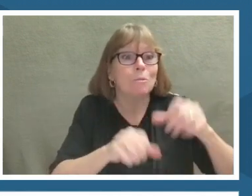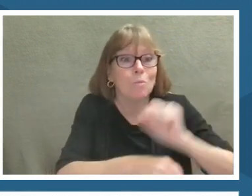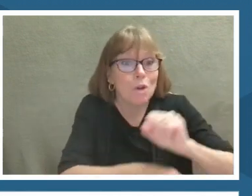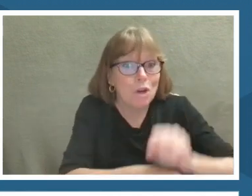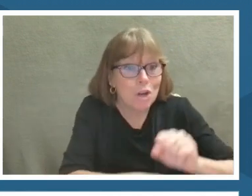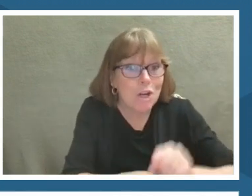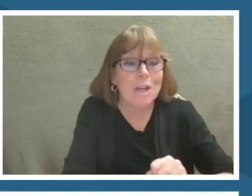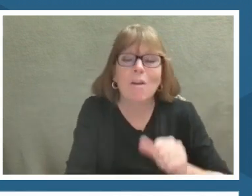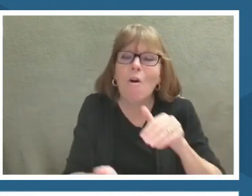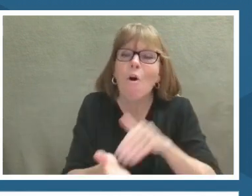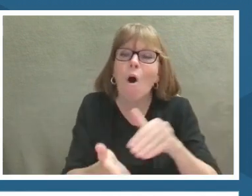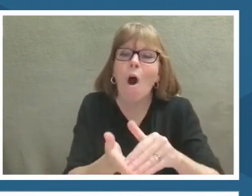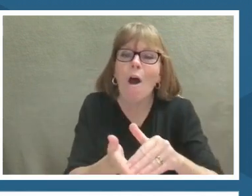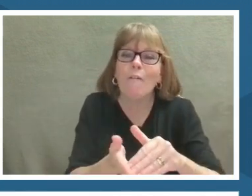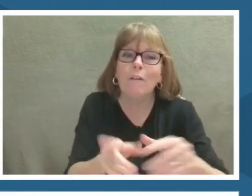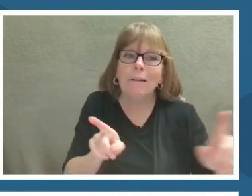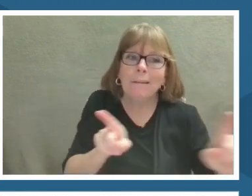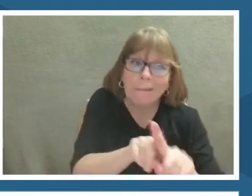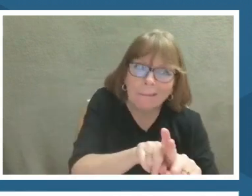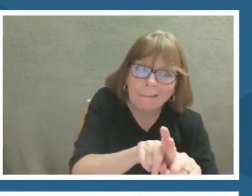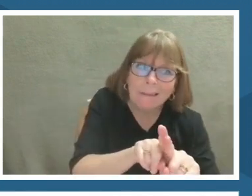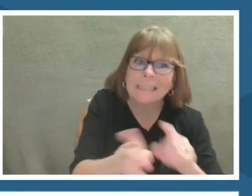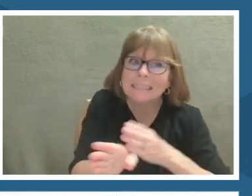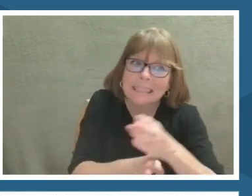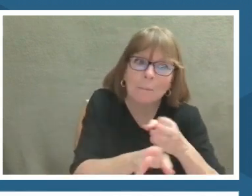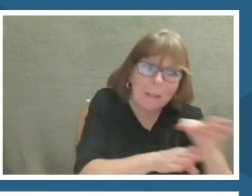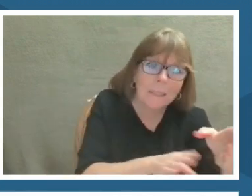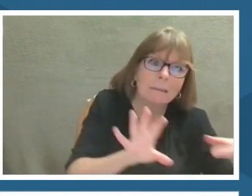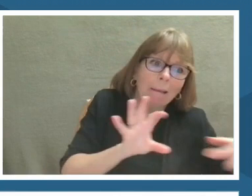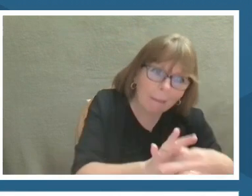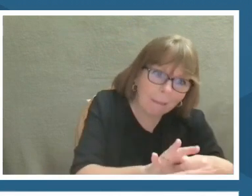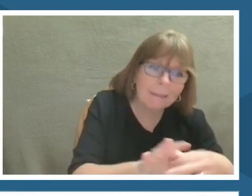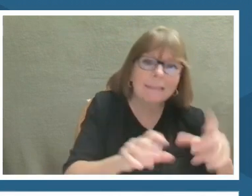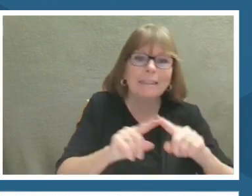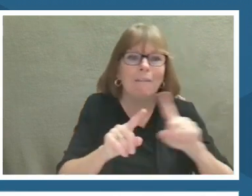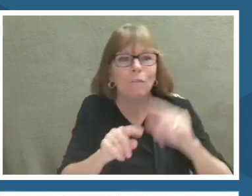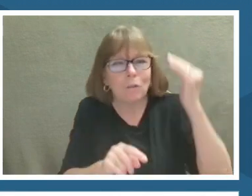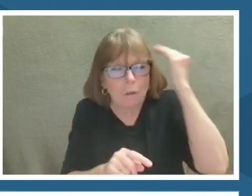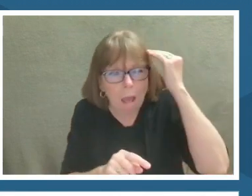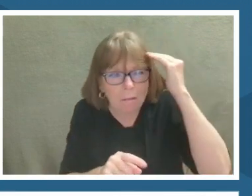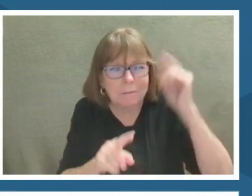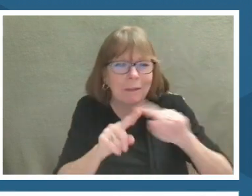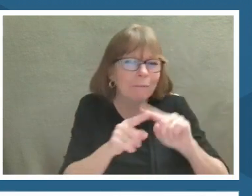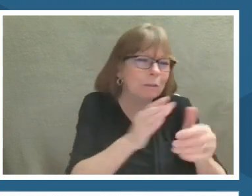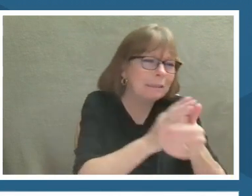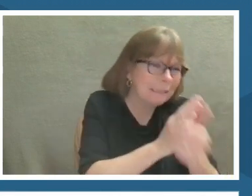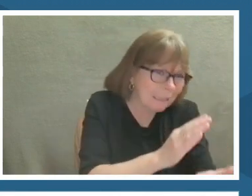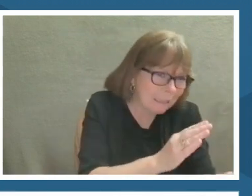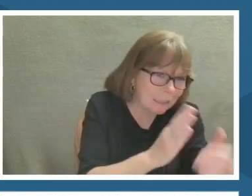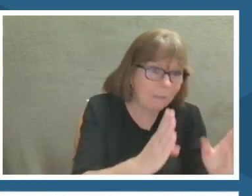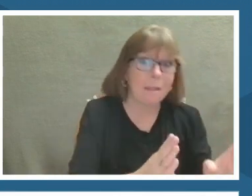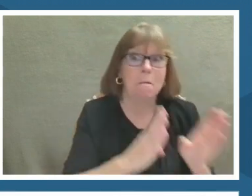linked around a particular knowledge or skill and then finally transdisciplinary